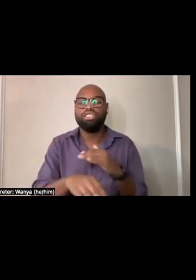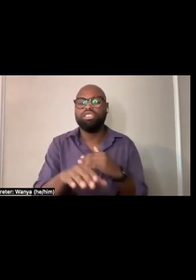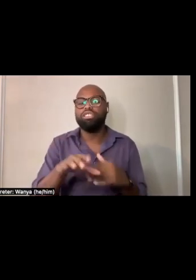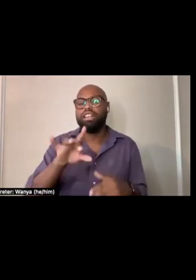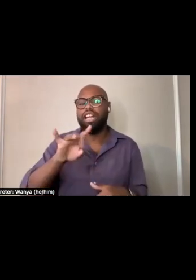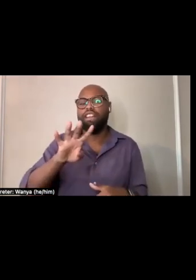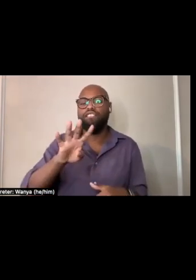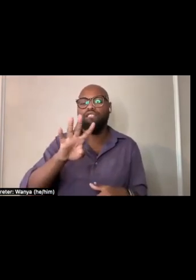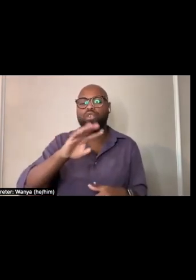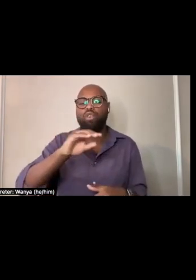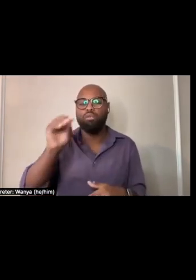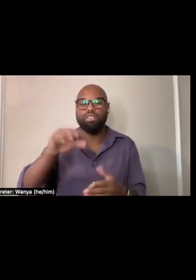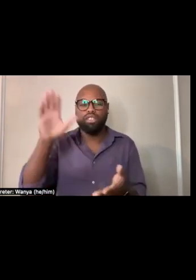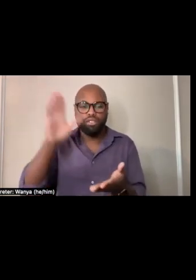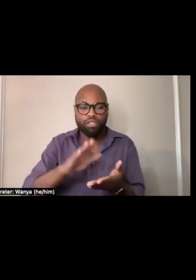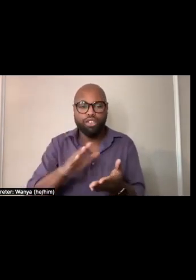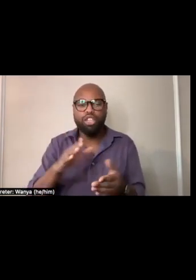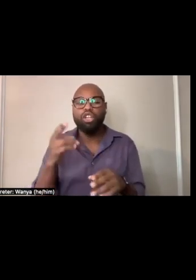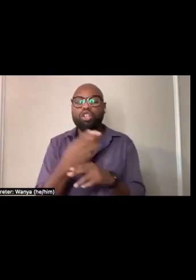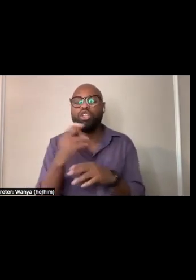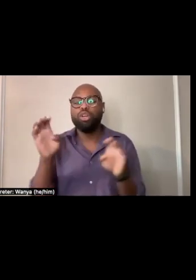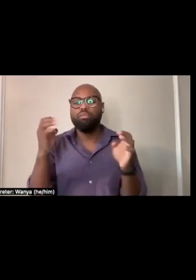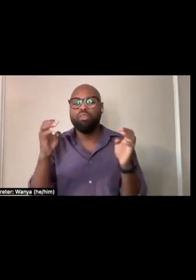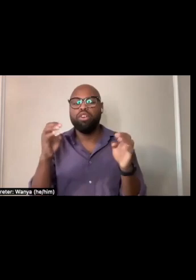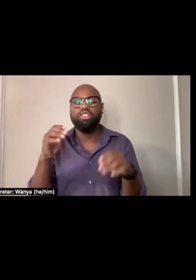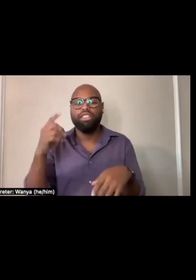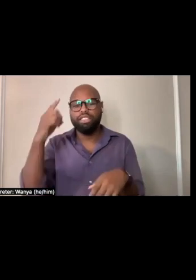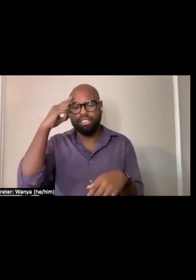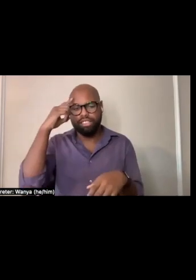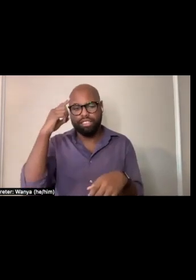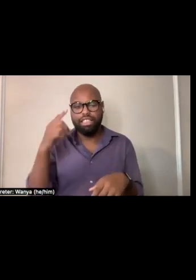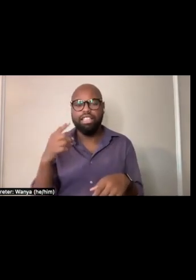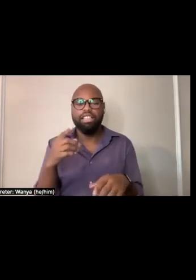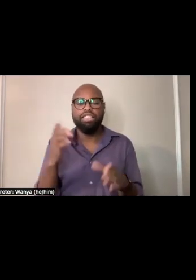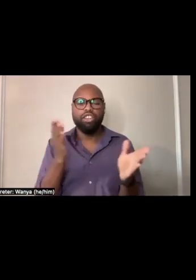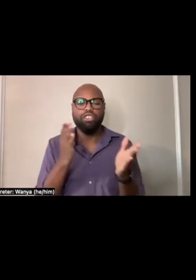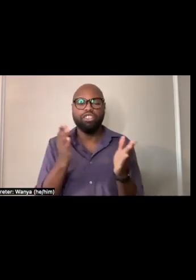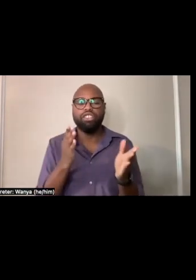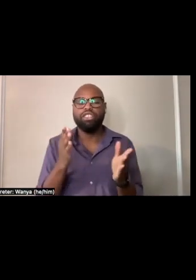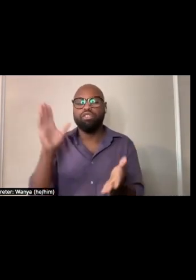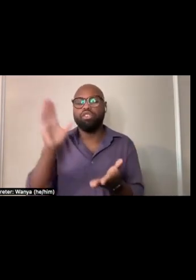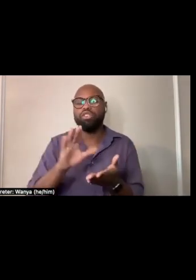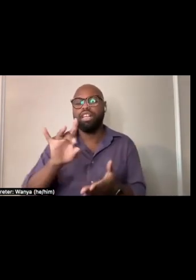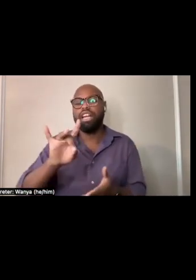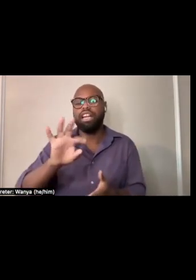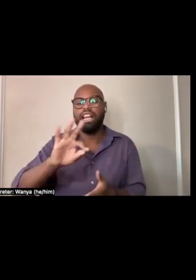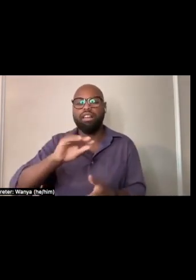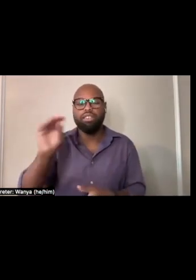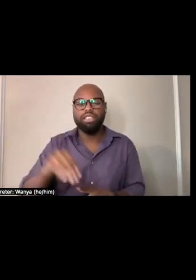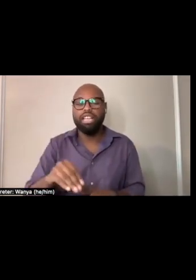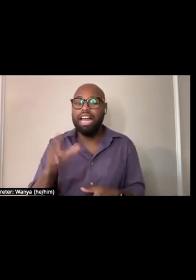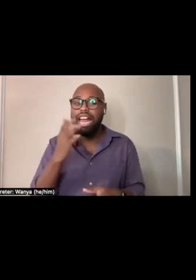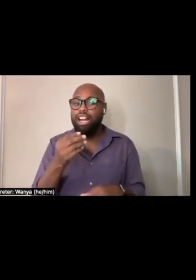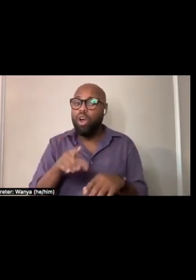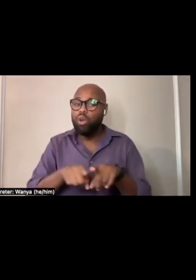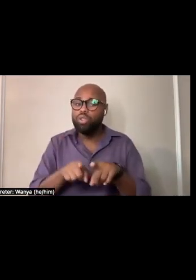were reduced by 89%. They also found that there were even greater improvements for the initial 40 residents